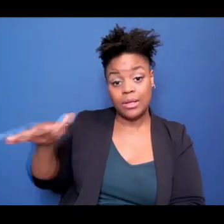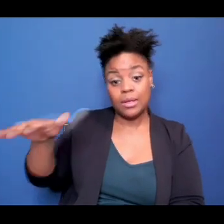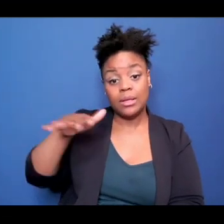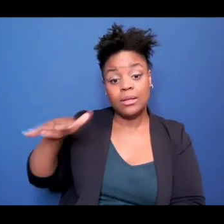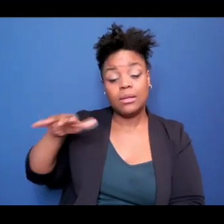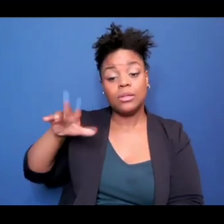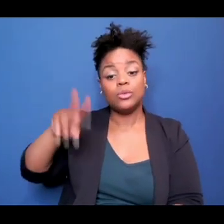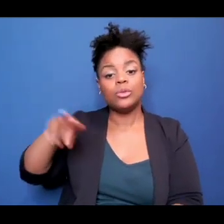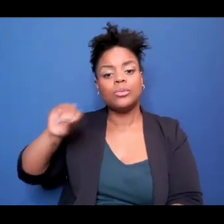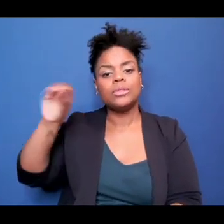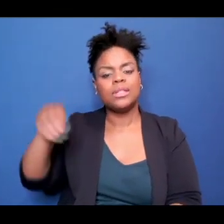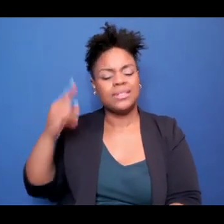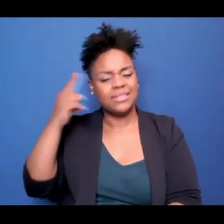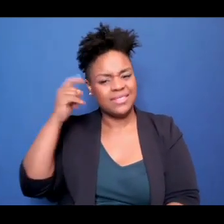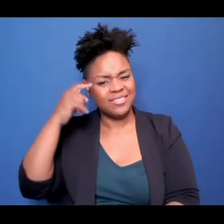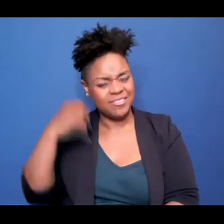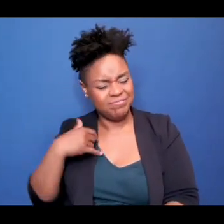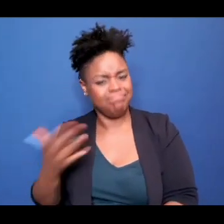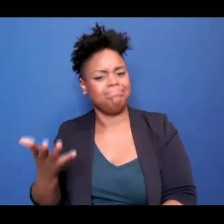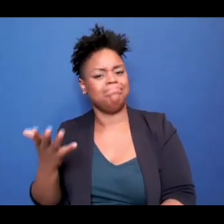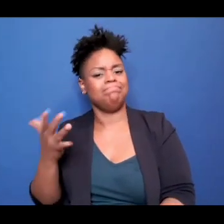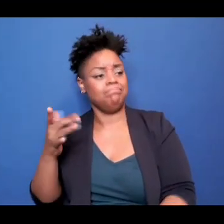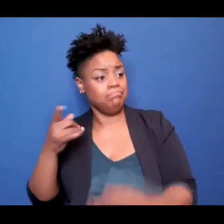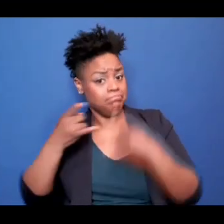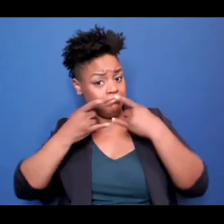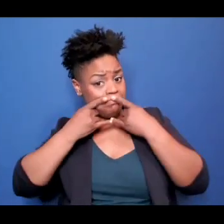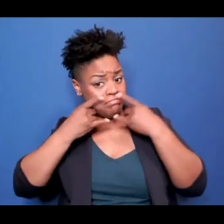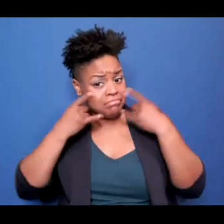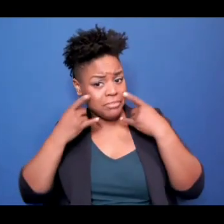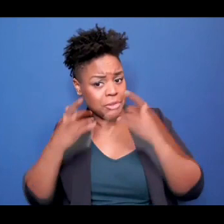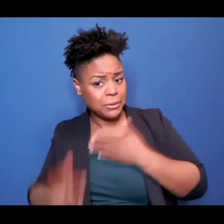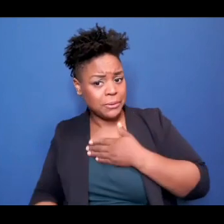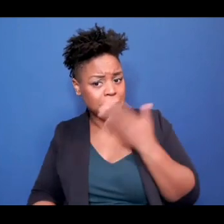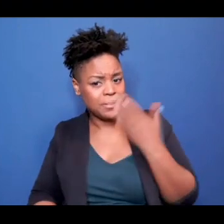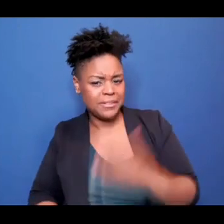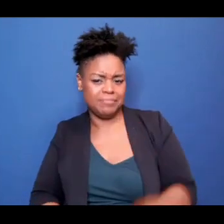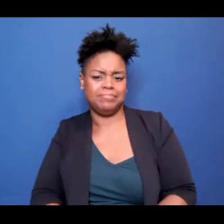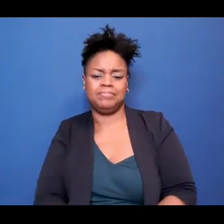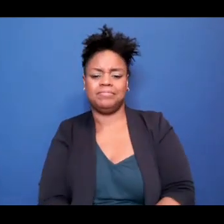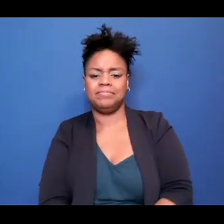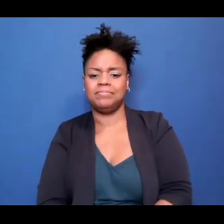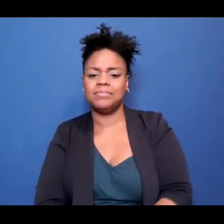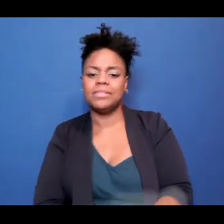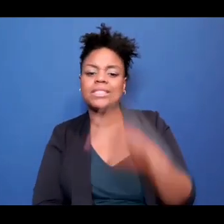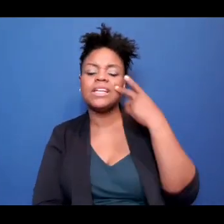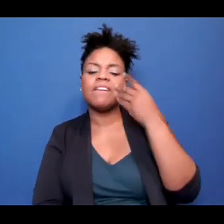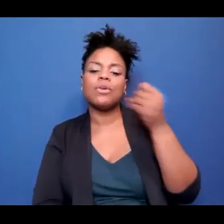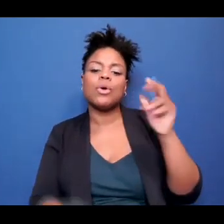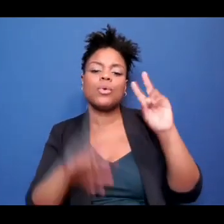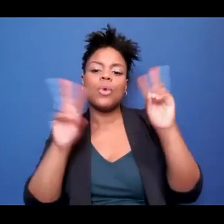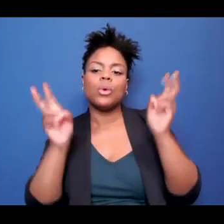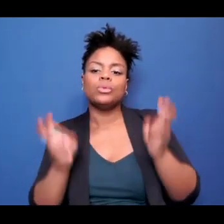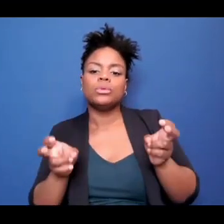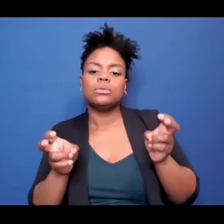REPUBLICANS ACCOUNTED FOR 92 PERCENT OF THOSE WHO EXPRESSED SKEPTICISM OR OPPOSITION TO MASKS AND YOU JUST